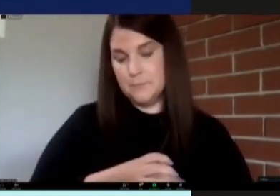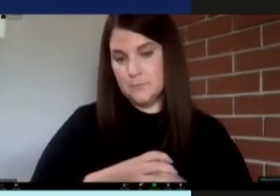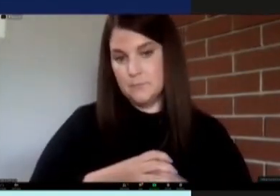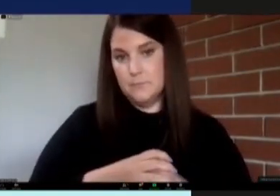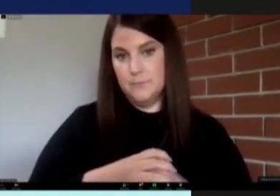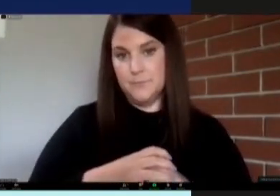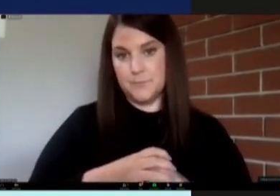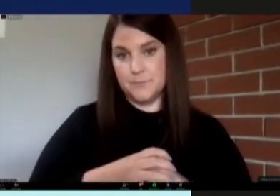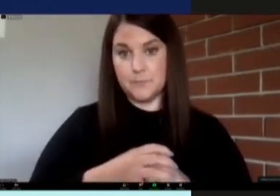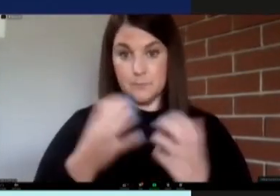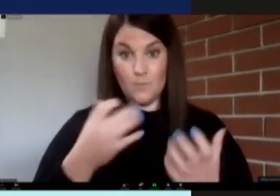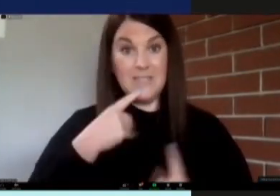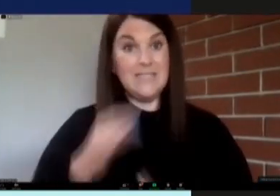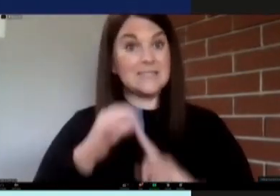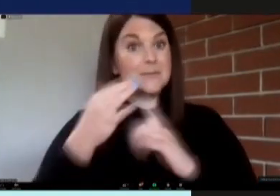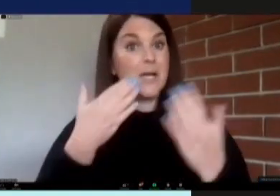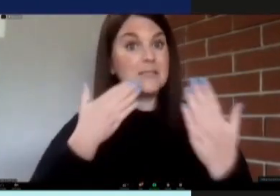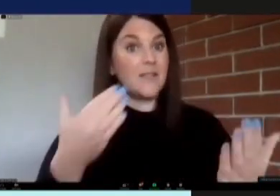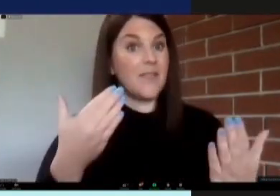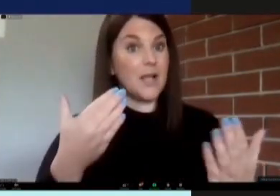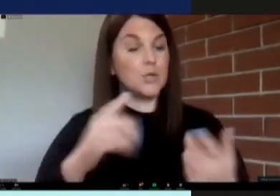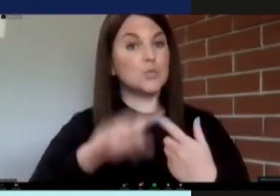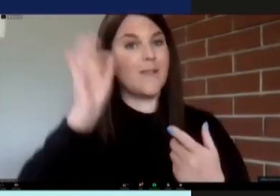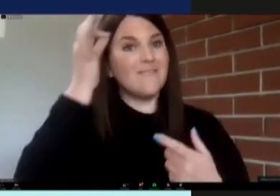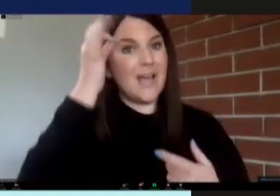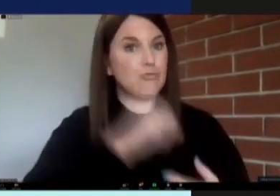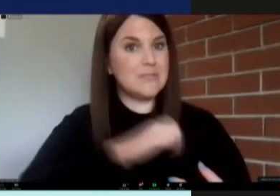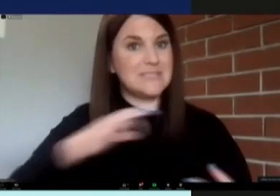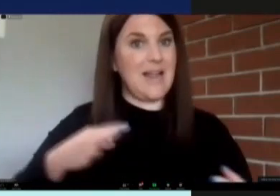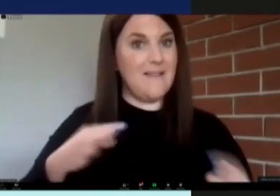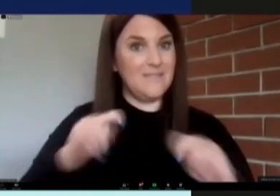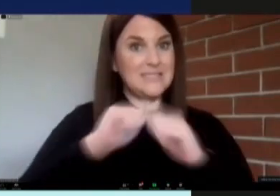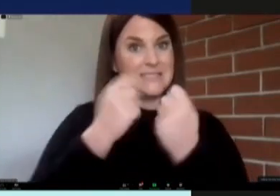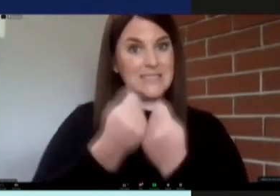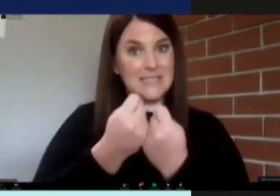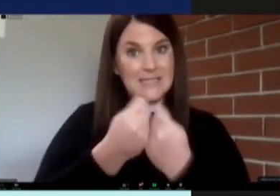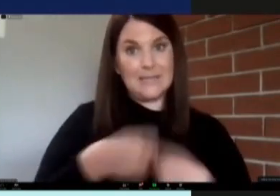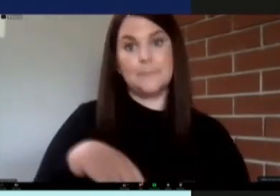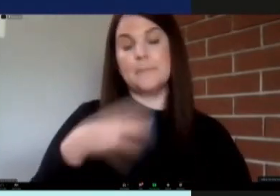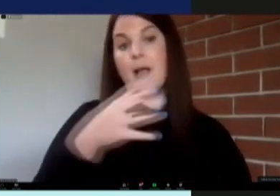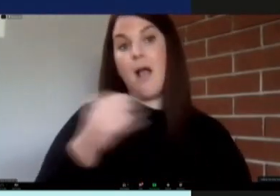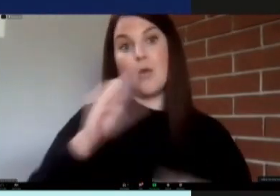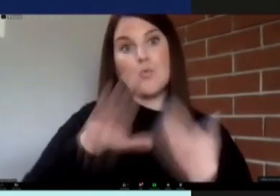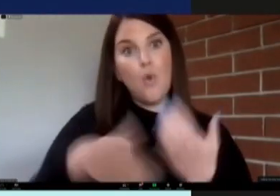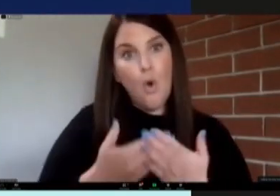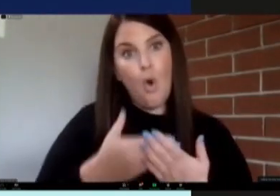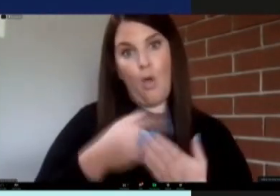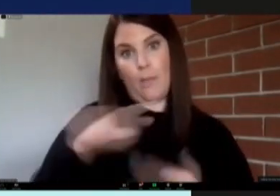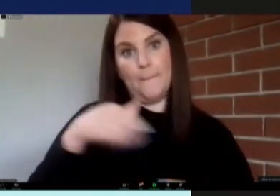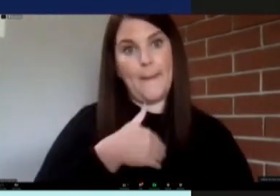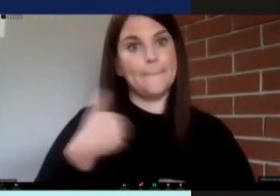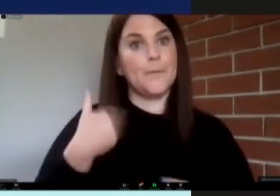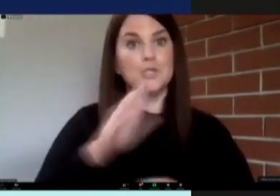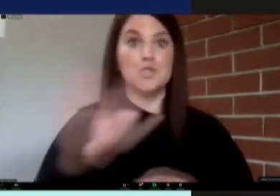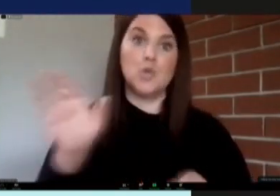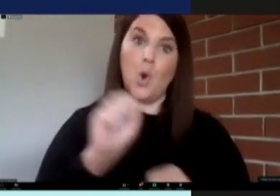I want to say a special thank you, of course, the Federal staff team, as well as to all the task force members. Your work has been tireless.